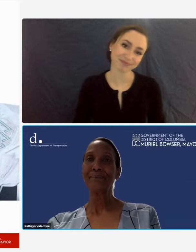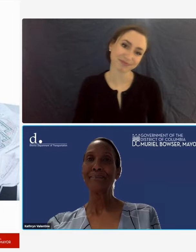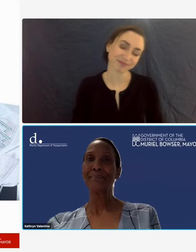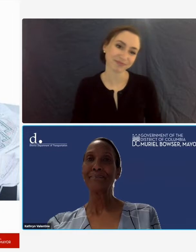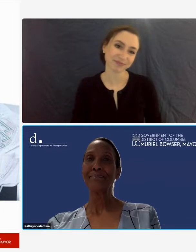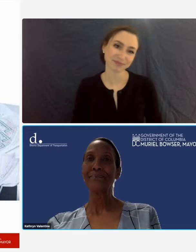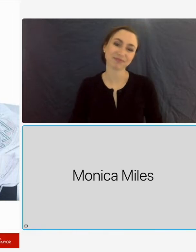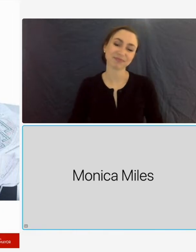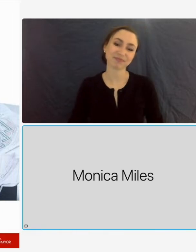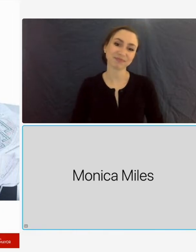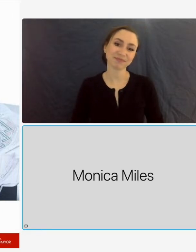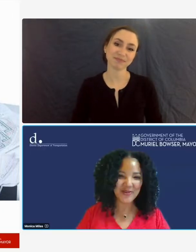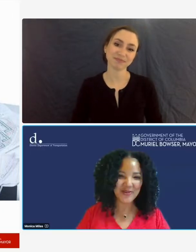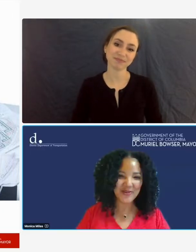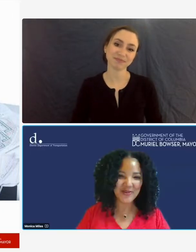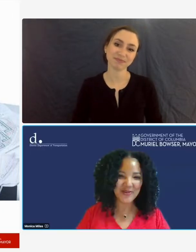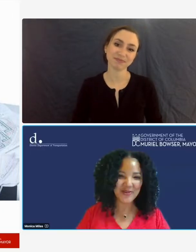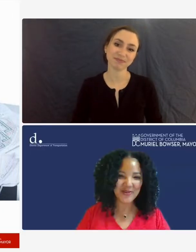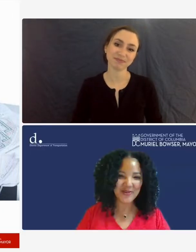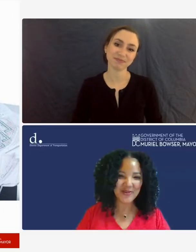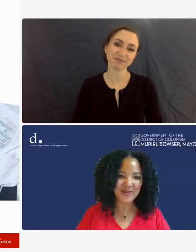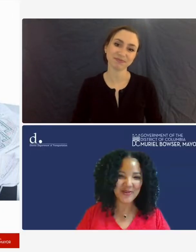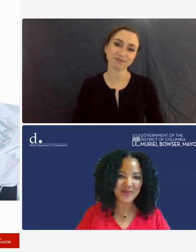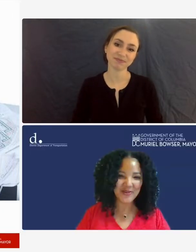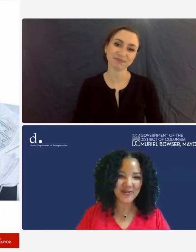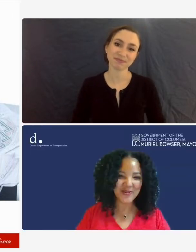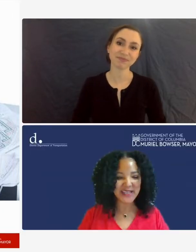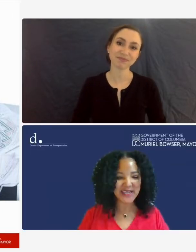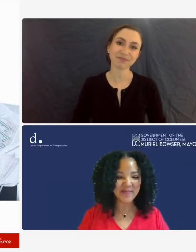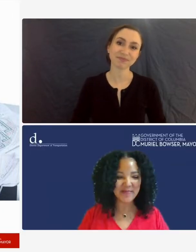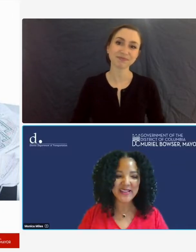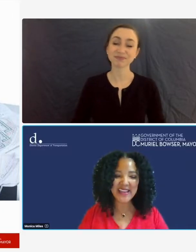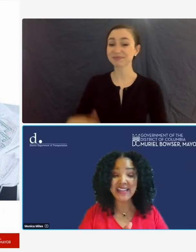thank you so much catherine for doing all the housekeeping and now i just want to say good